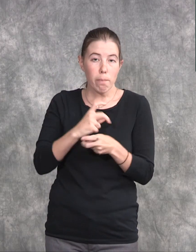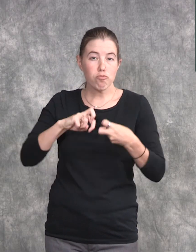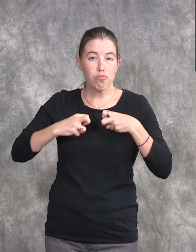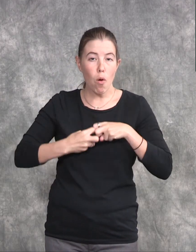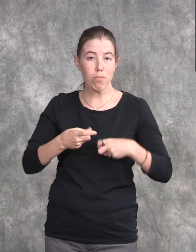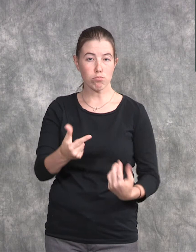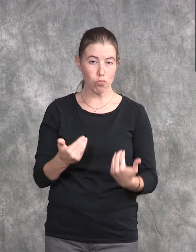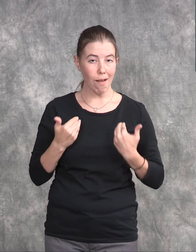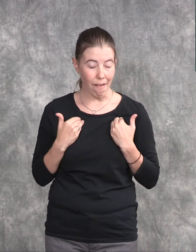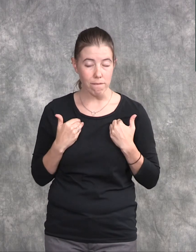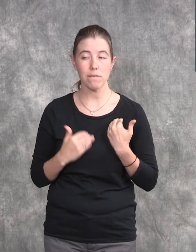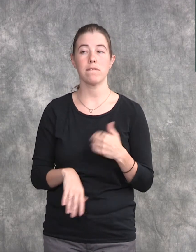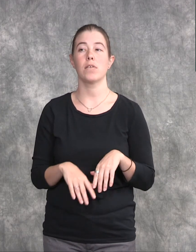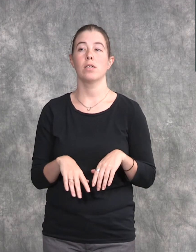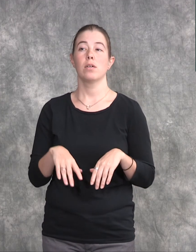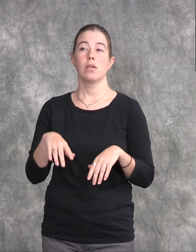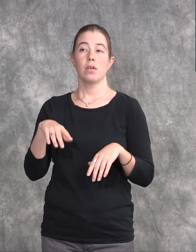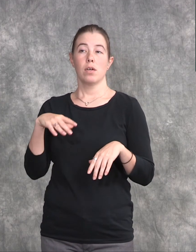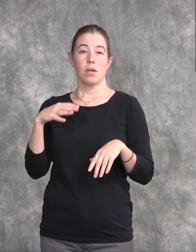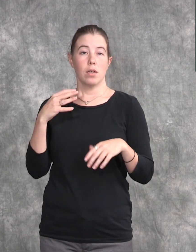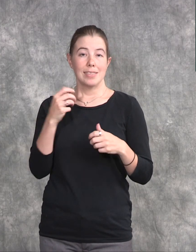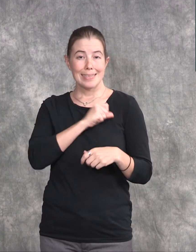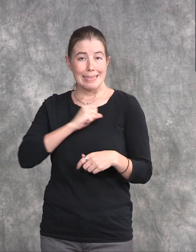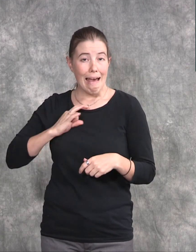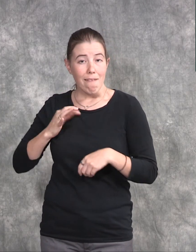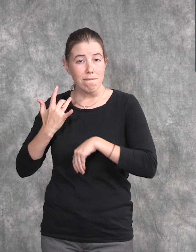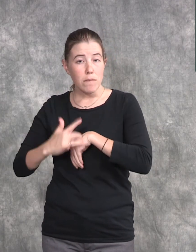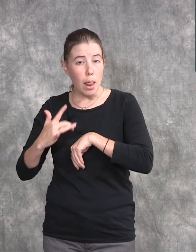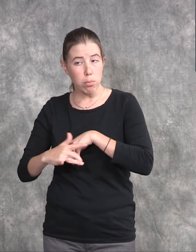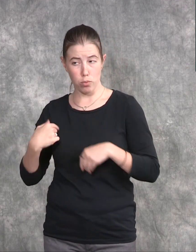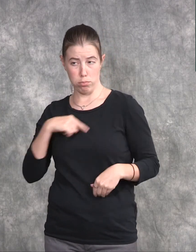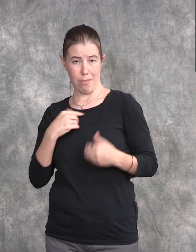For example, what type of problem you have.